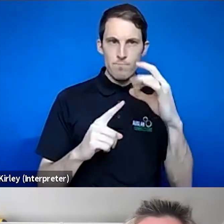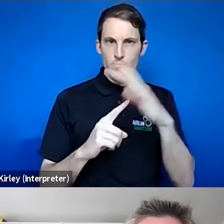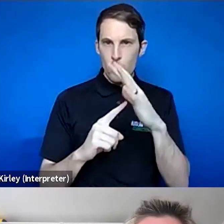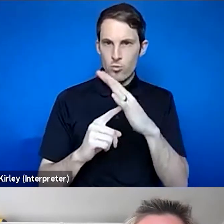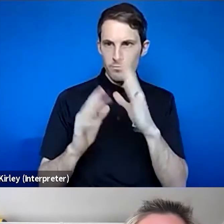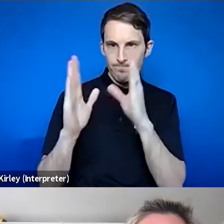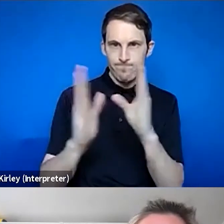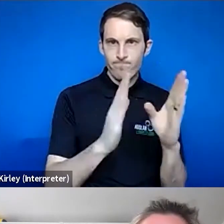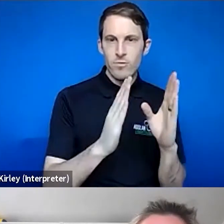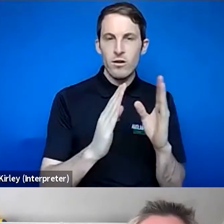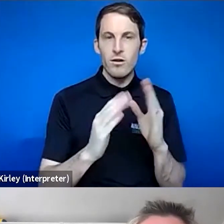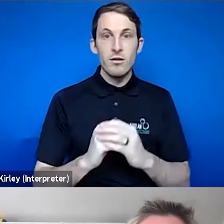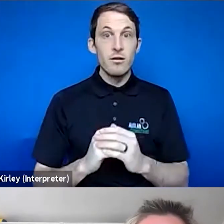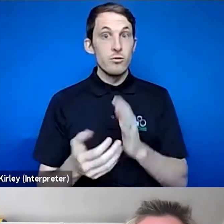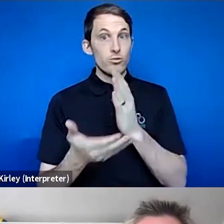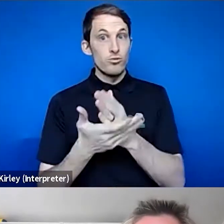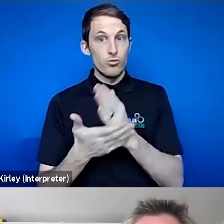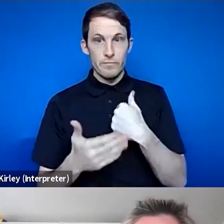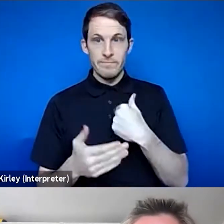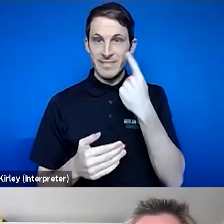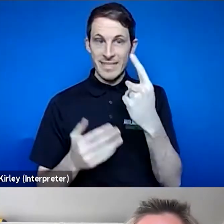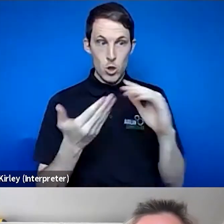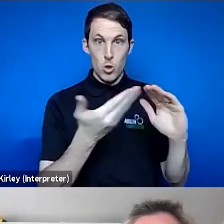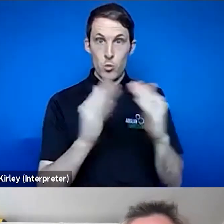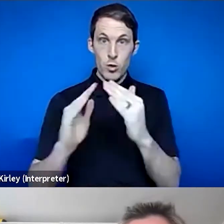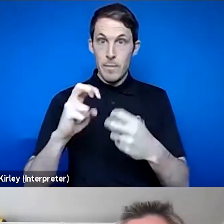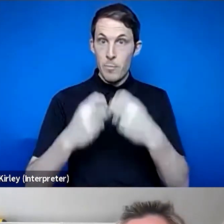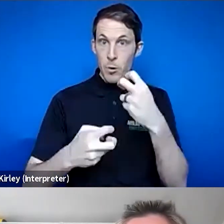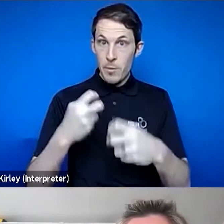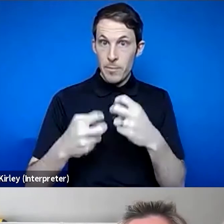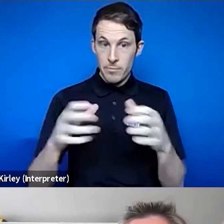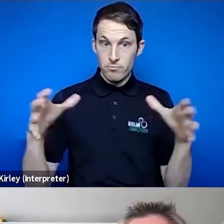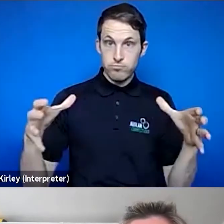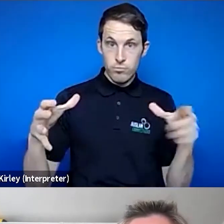We've seen that you can't solve community problems unless you understand how people